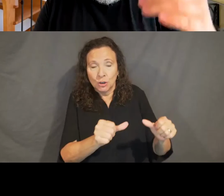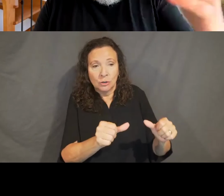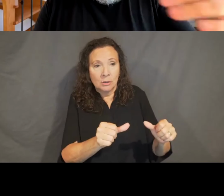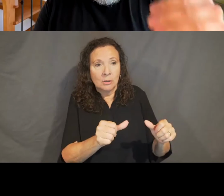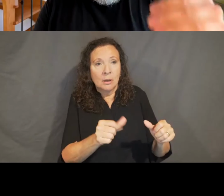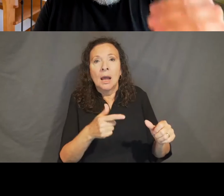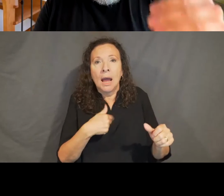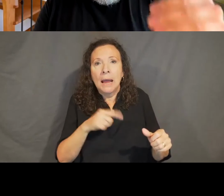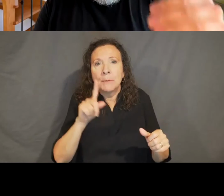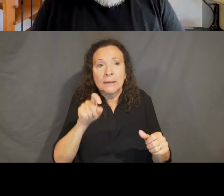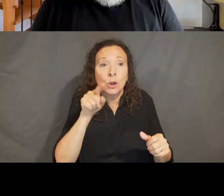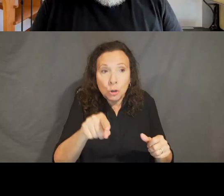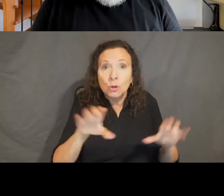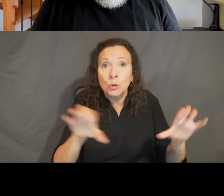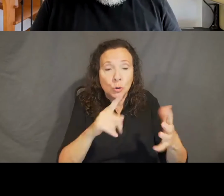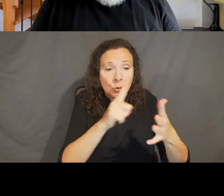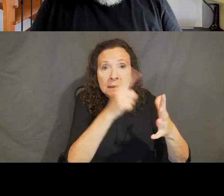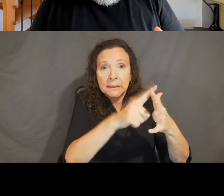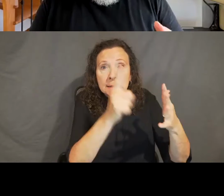do this, this, or this?